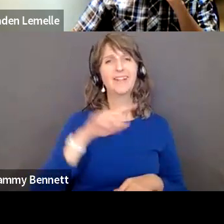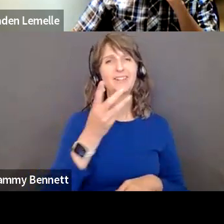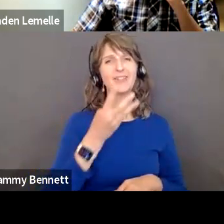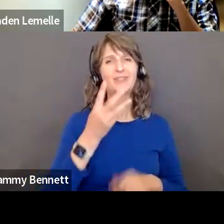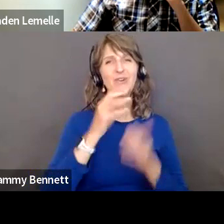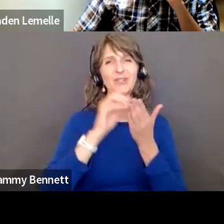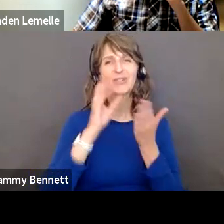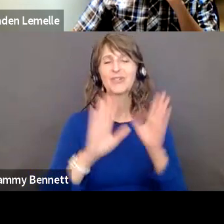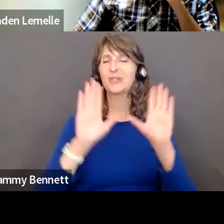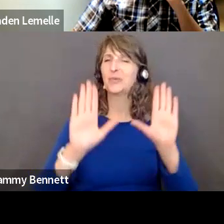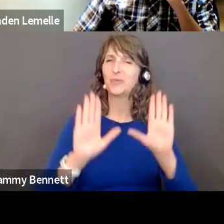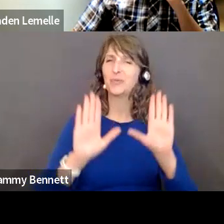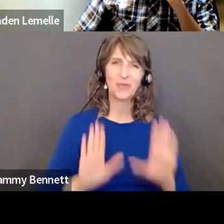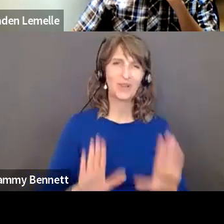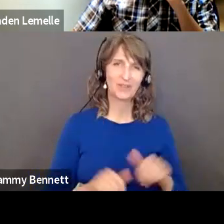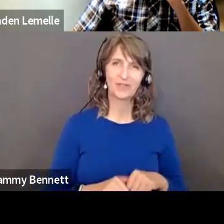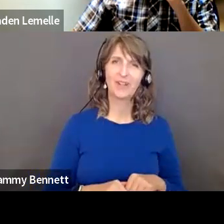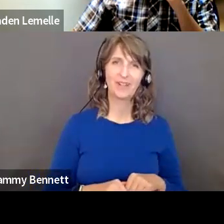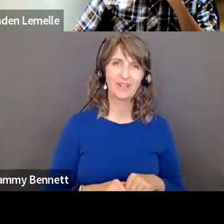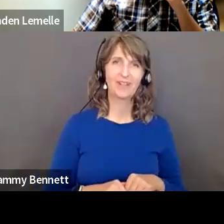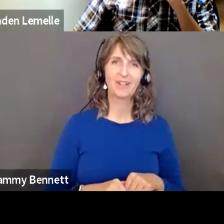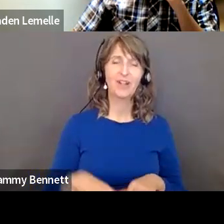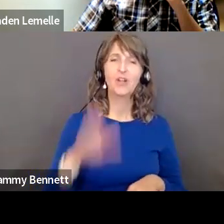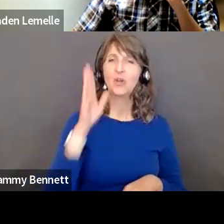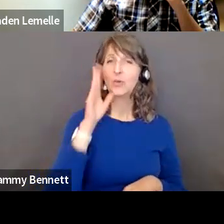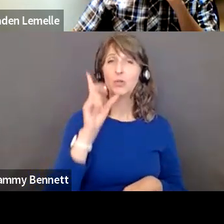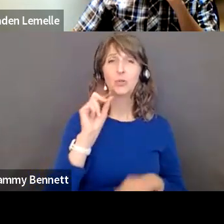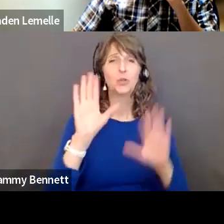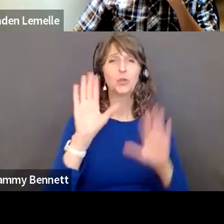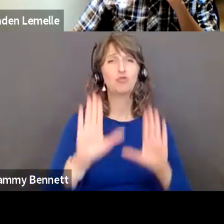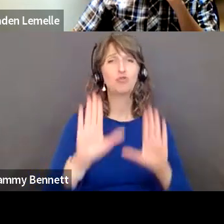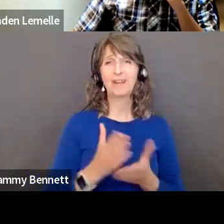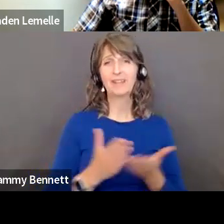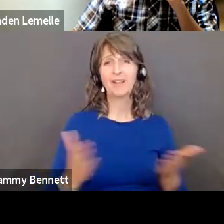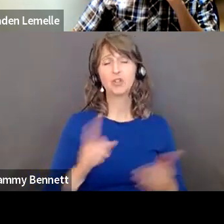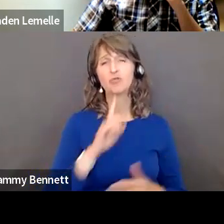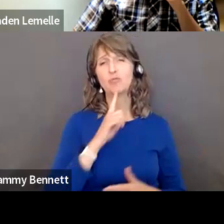They really are fantastic and clearly, gonna do really great things. So it's been a pleasure to present this to you today.